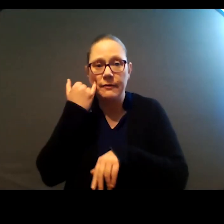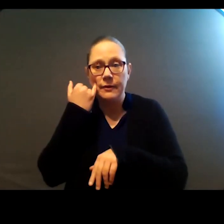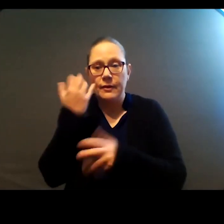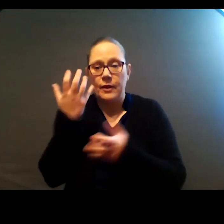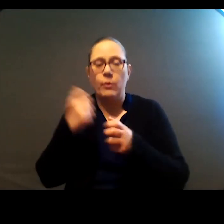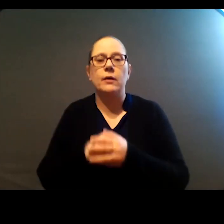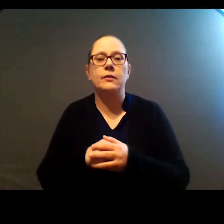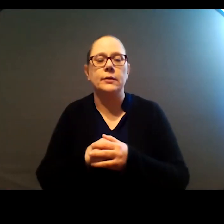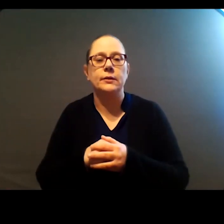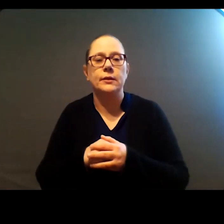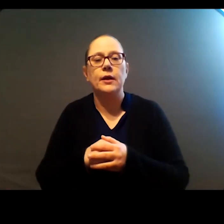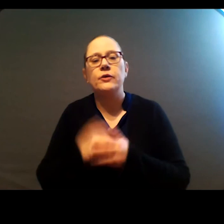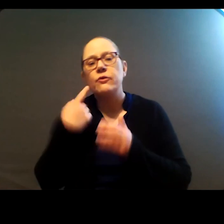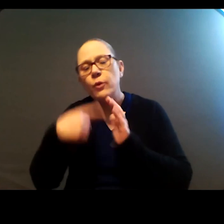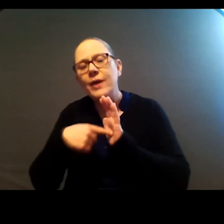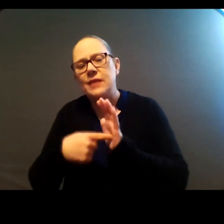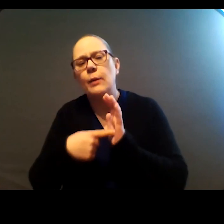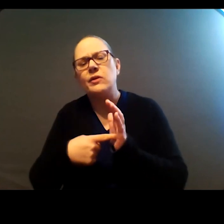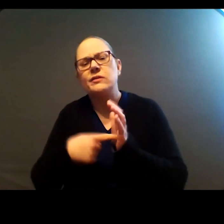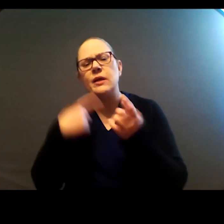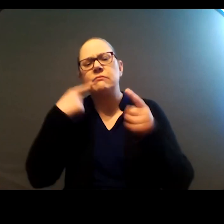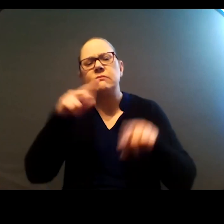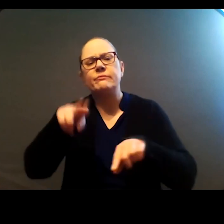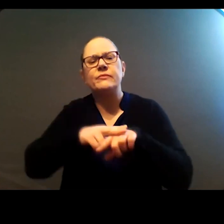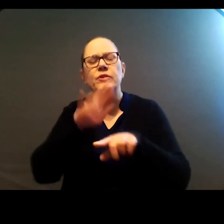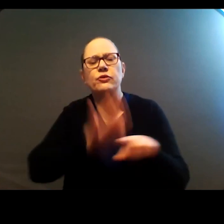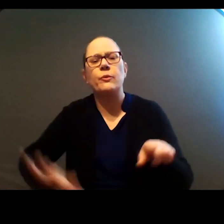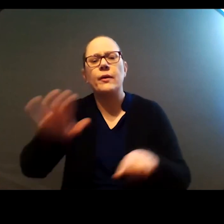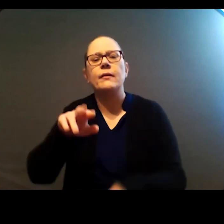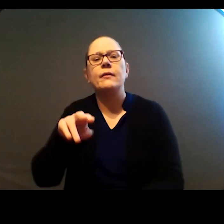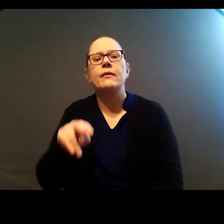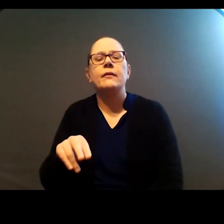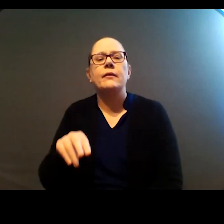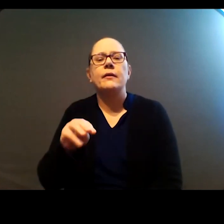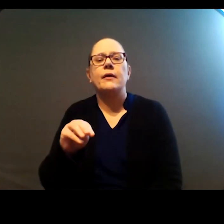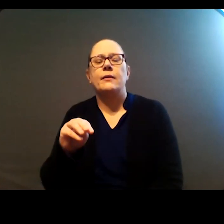is being done effectively, but I think looking at the MFP programs is a good starting point,